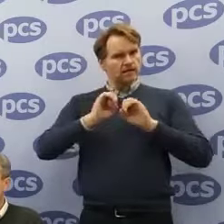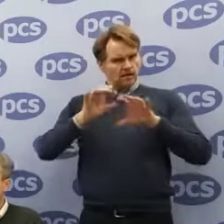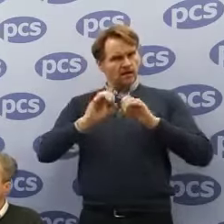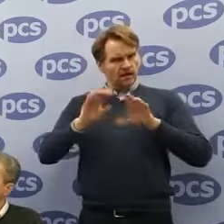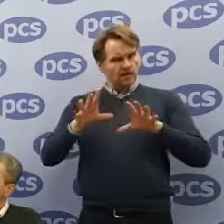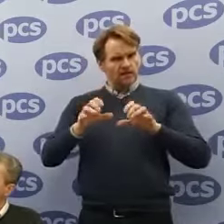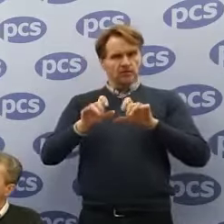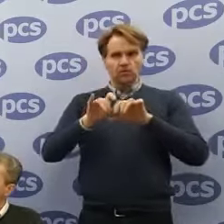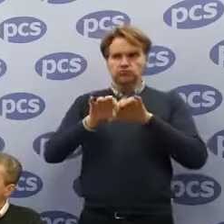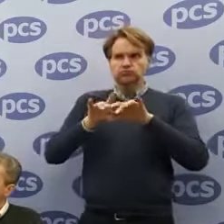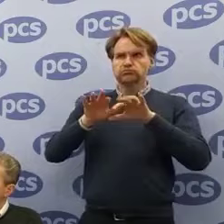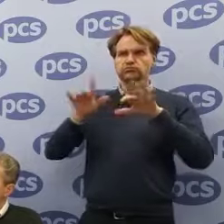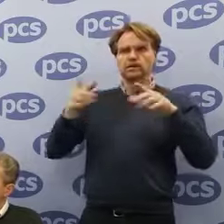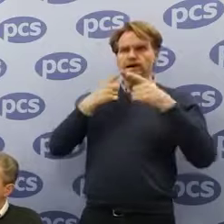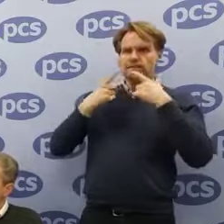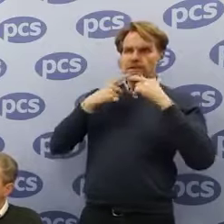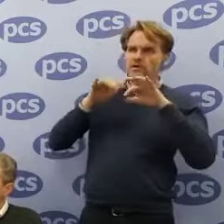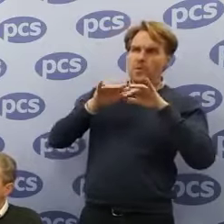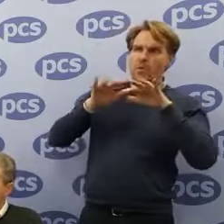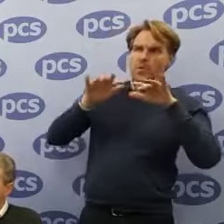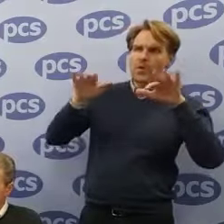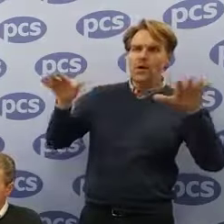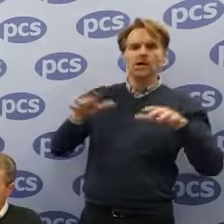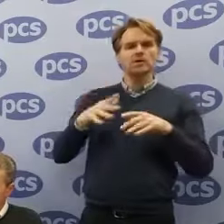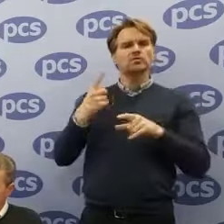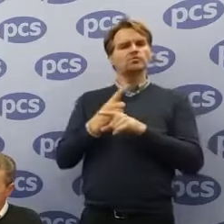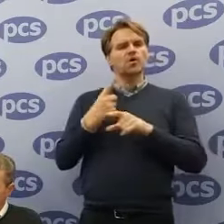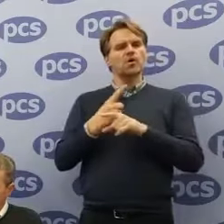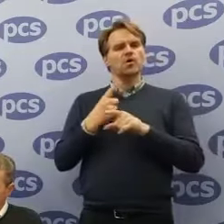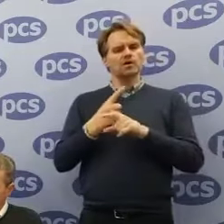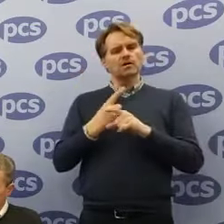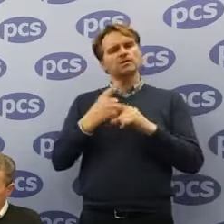to be quite a crucial discussion about our pay. We aim for this to last for